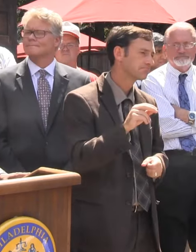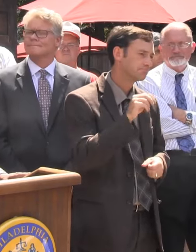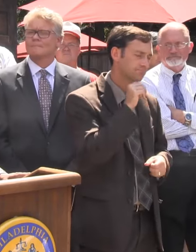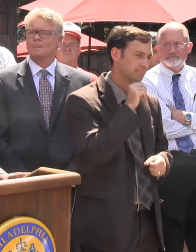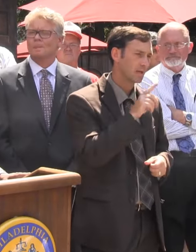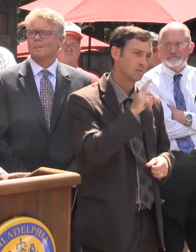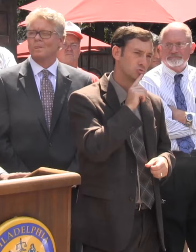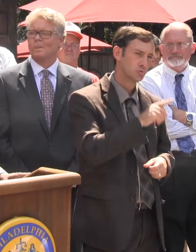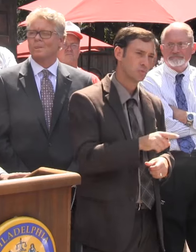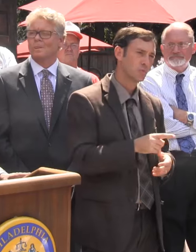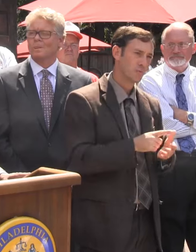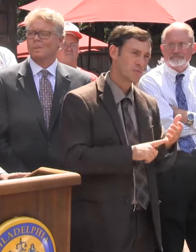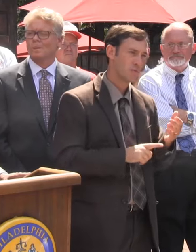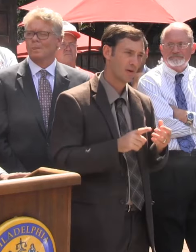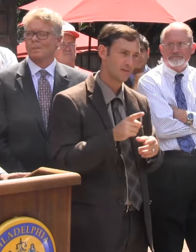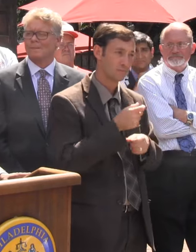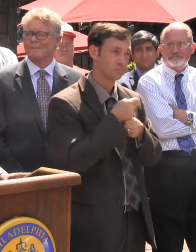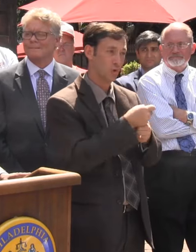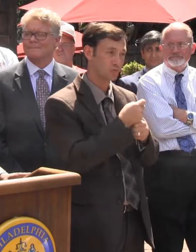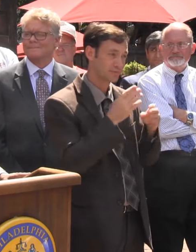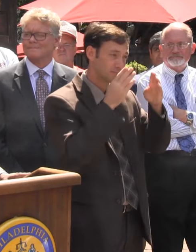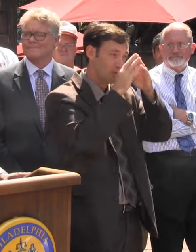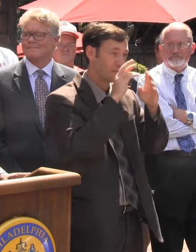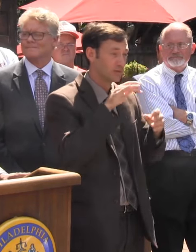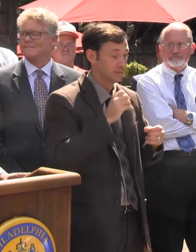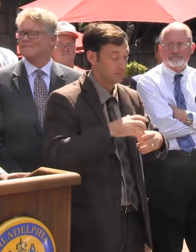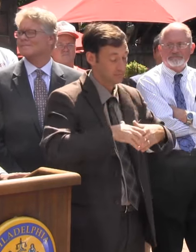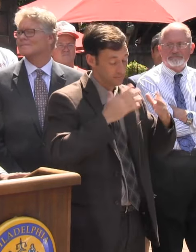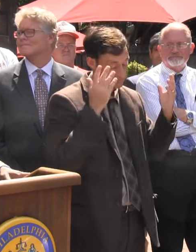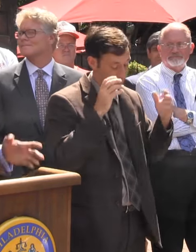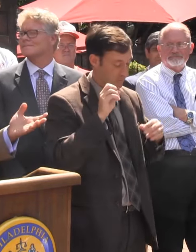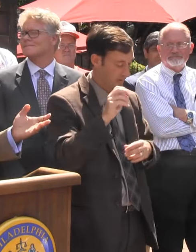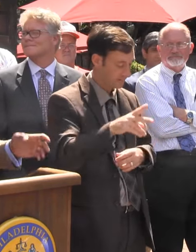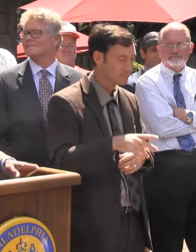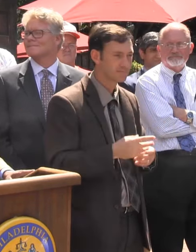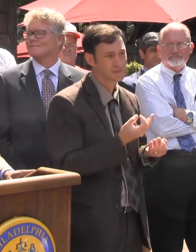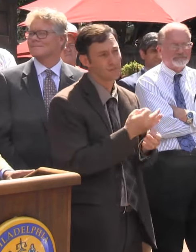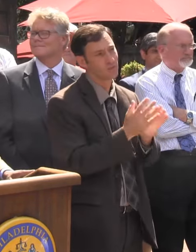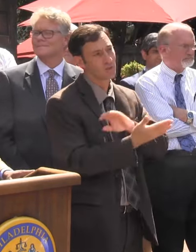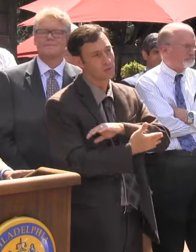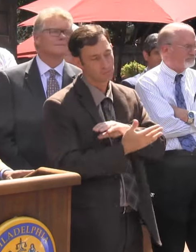sure what you would protest Pope Francis about but it's a free country. Any other questions?